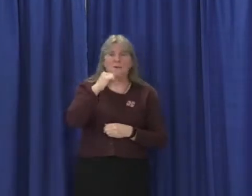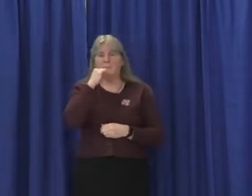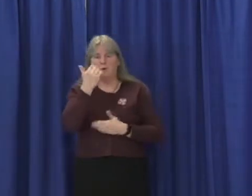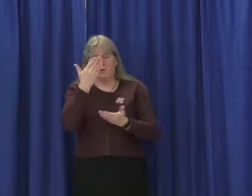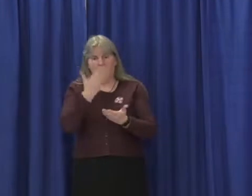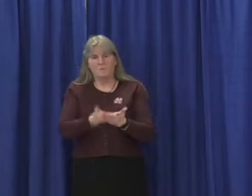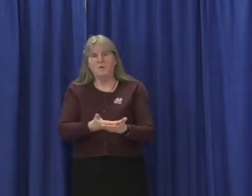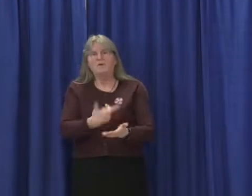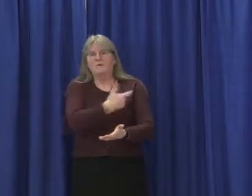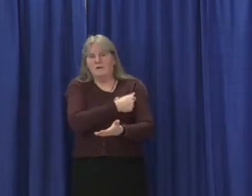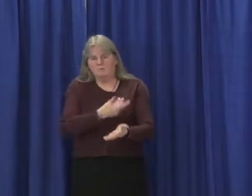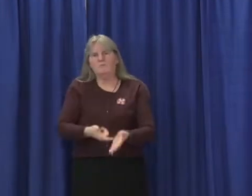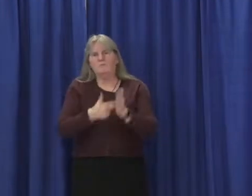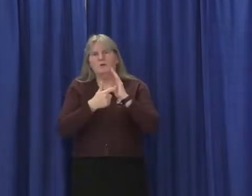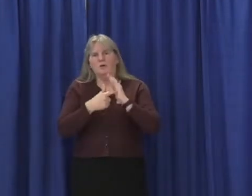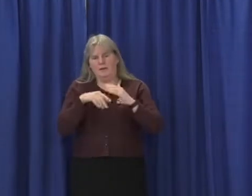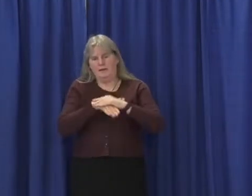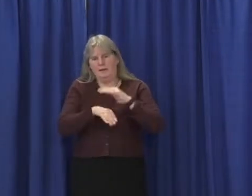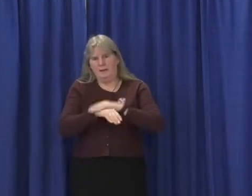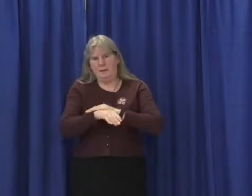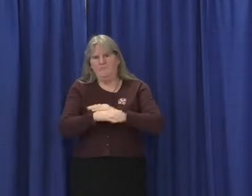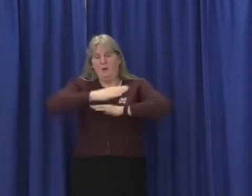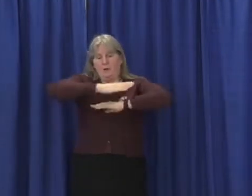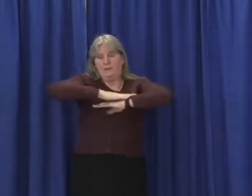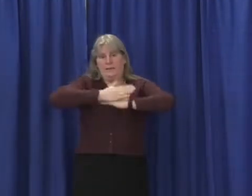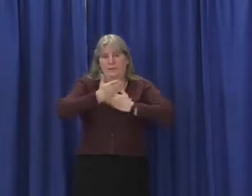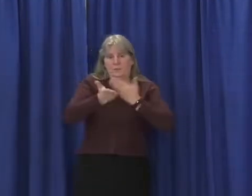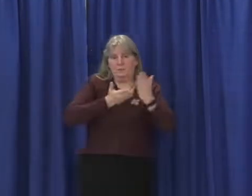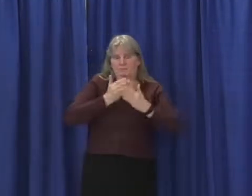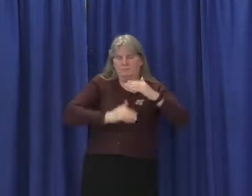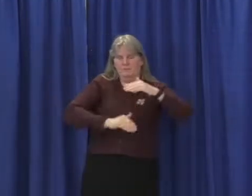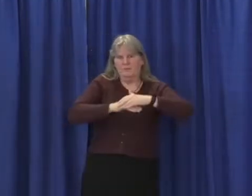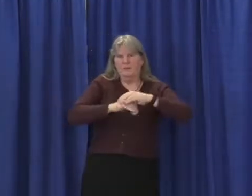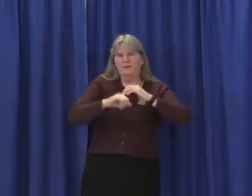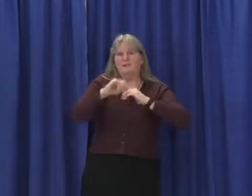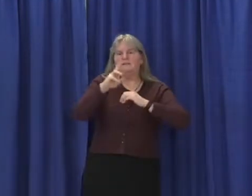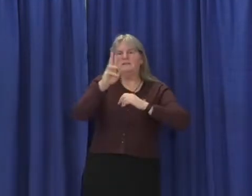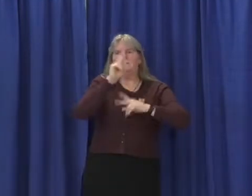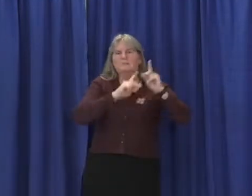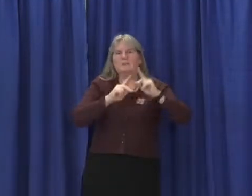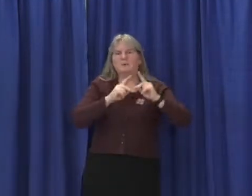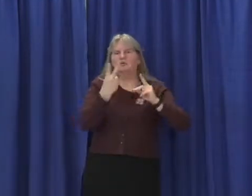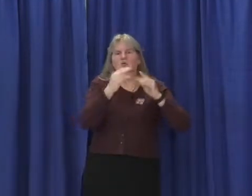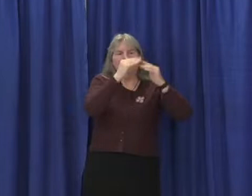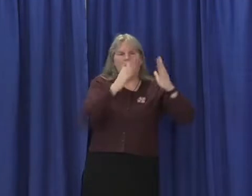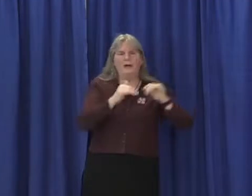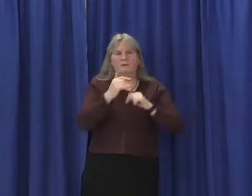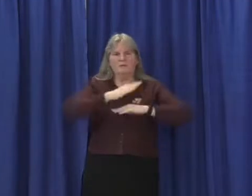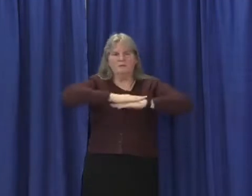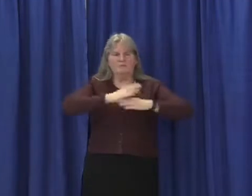required for table service with a limit of six people from two households per table.